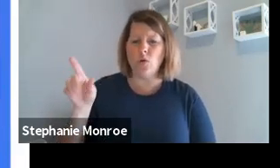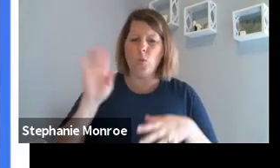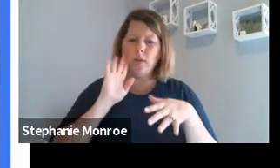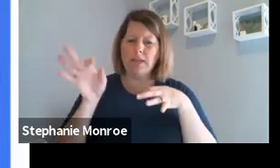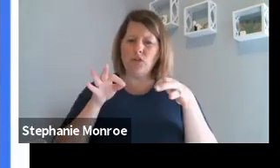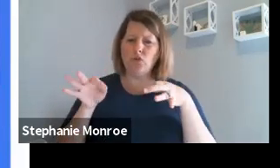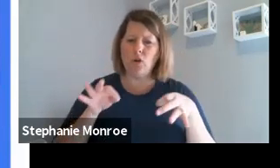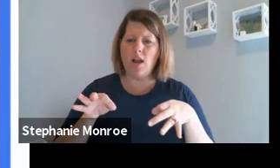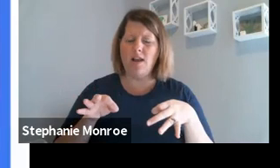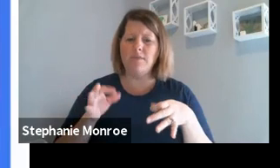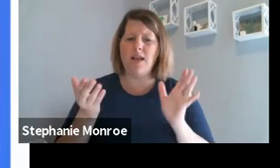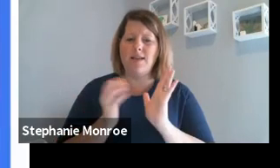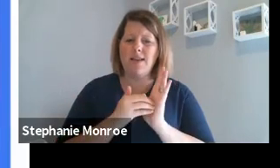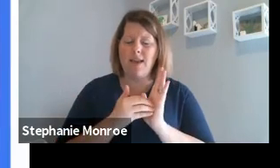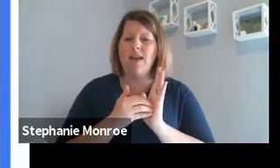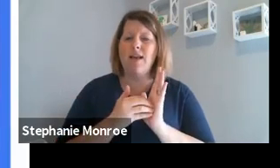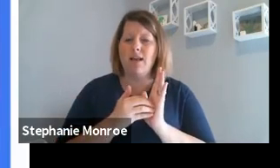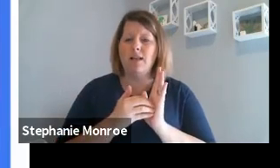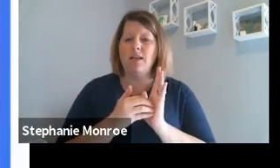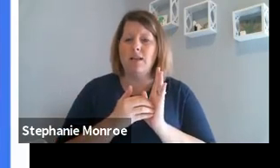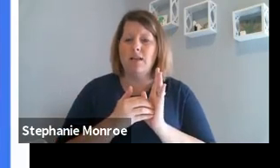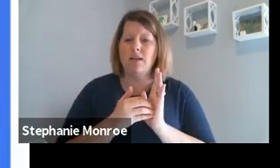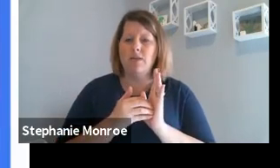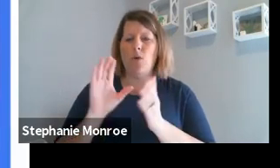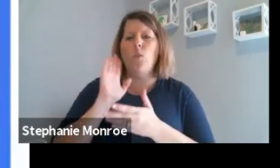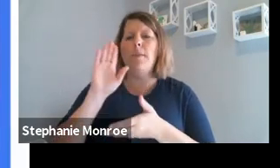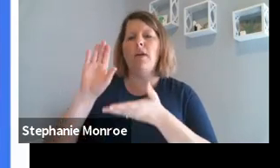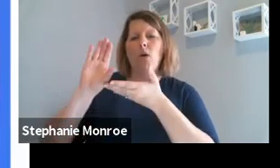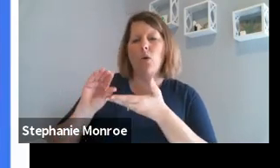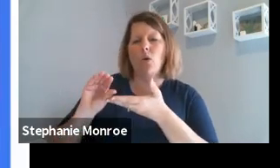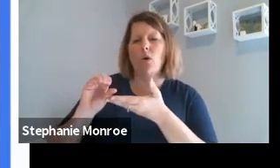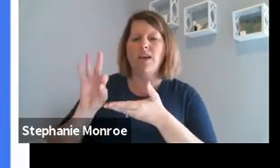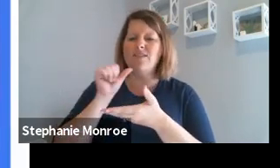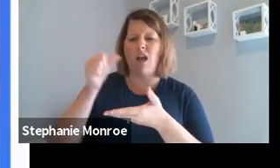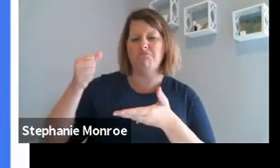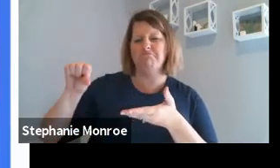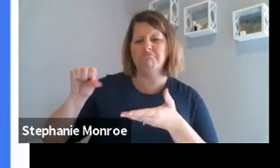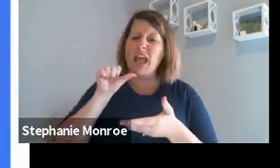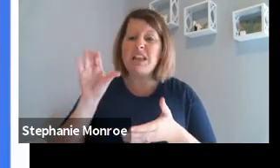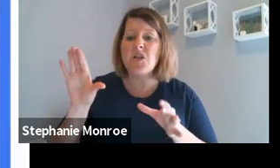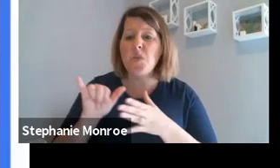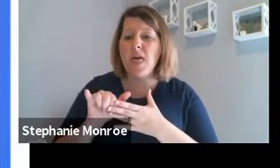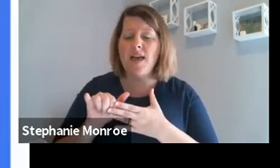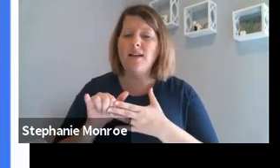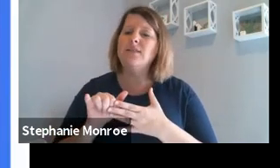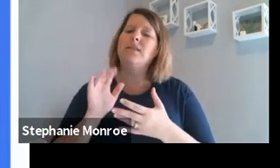as again, they will be minimized if not denied. So, they will try to make it like, for example,